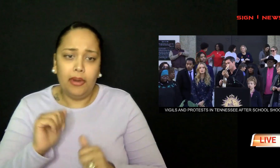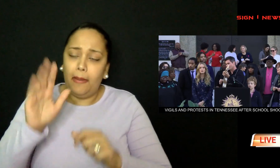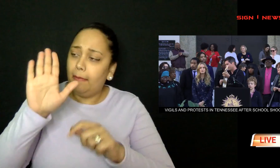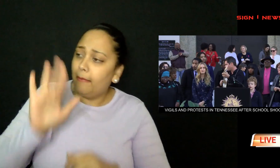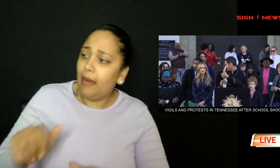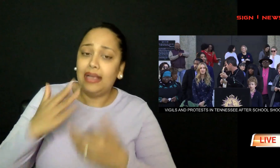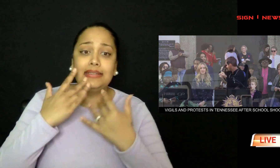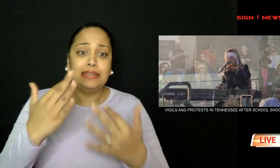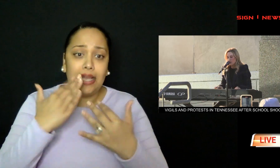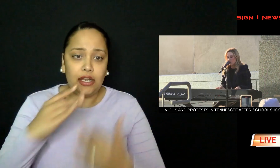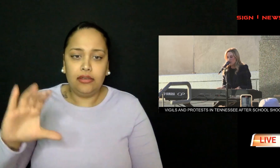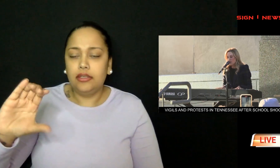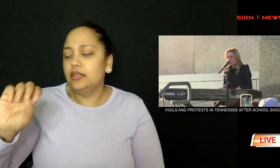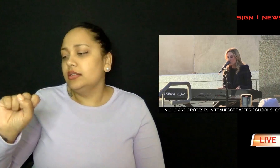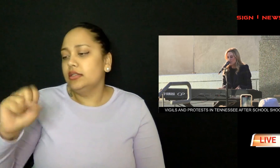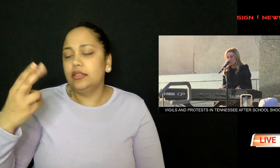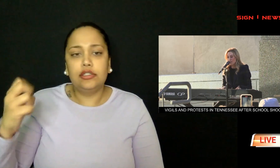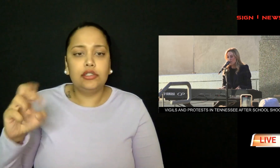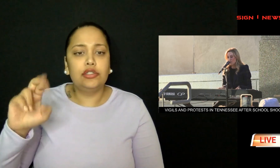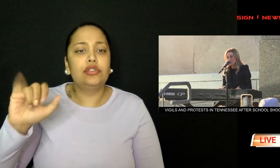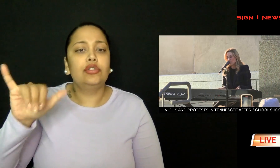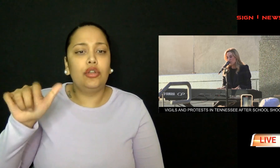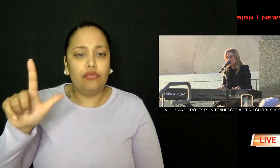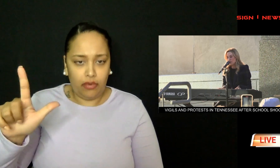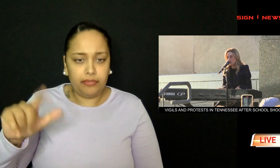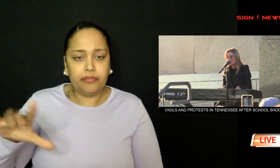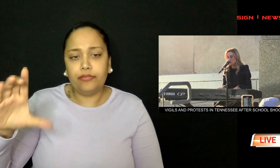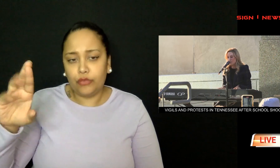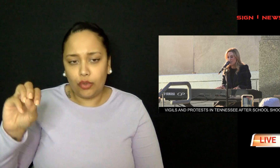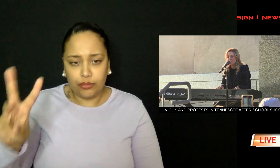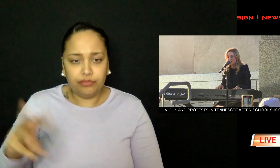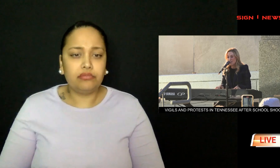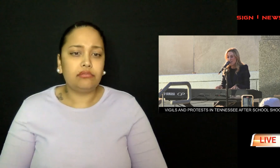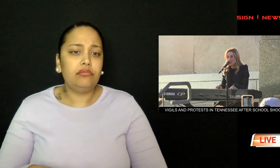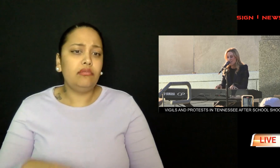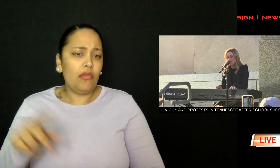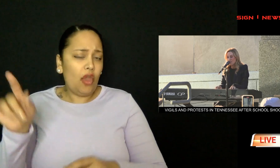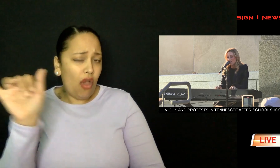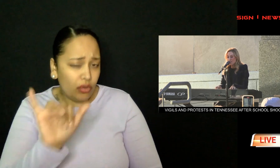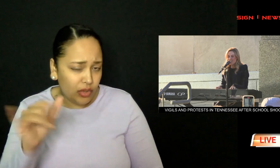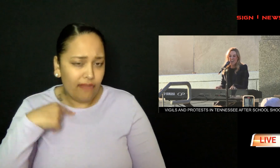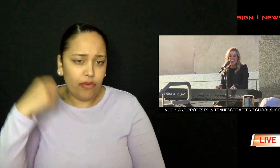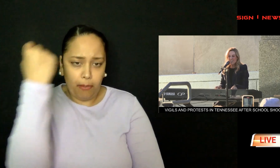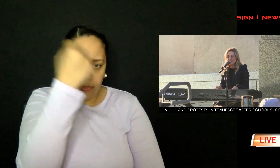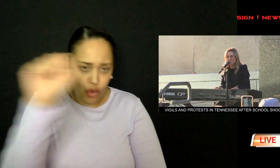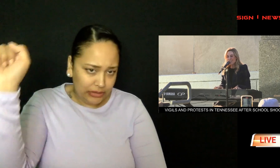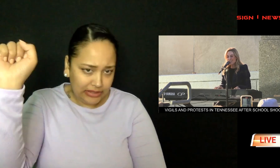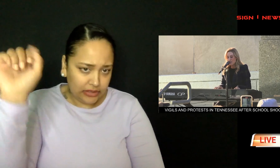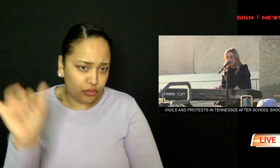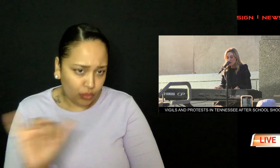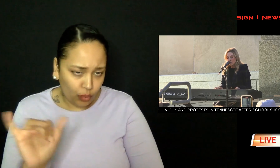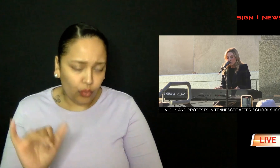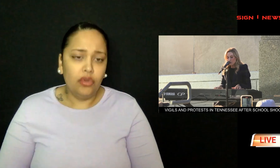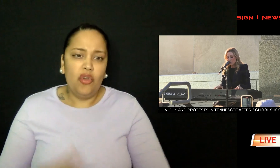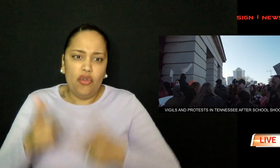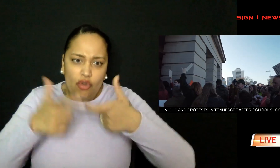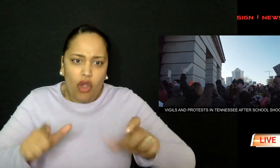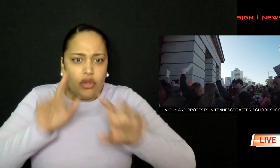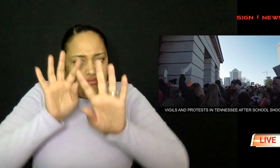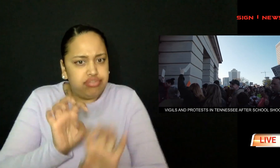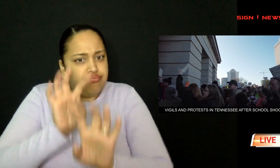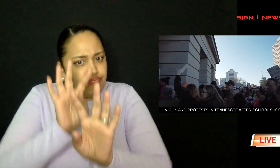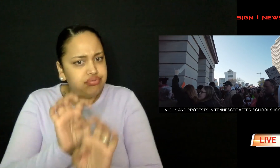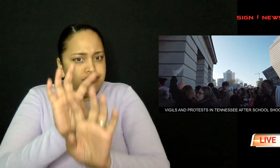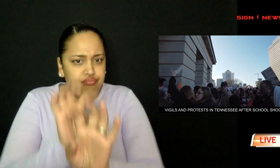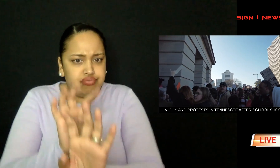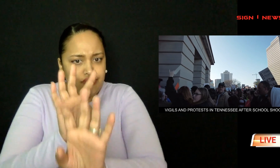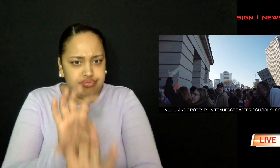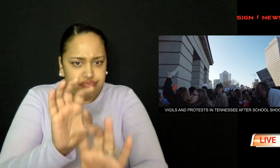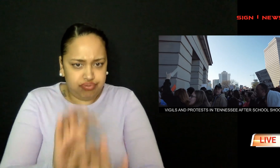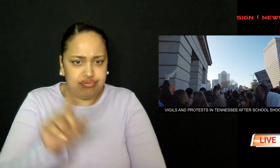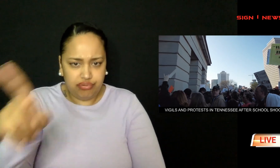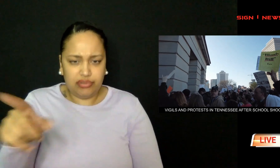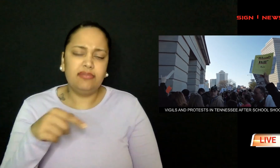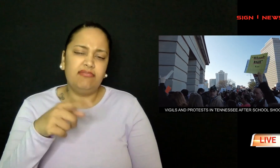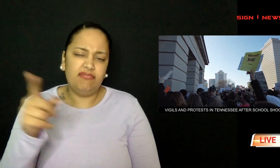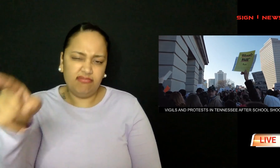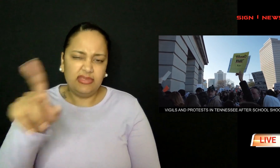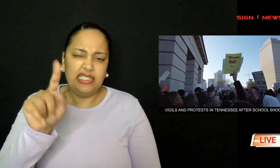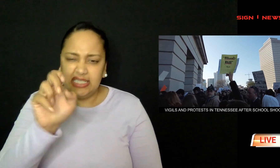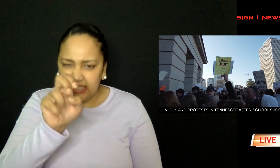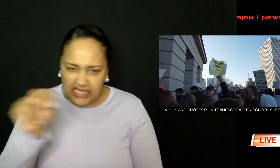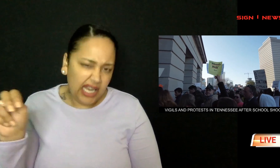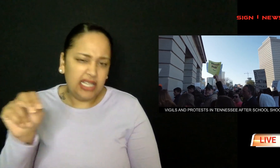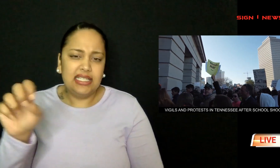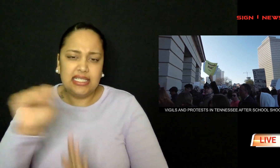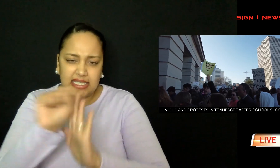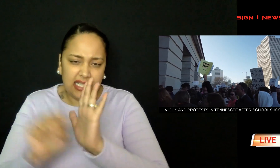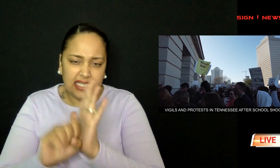a live performance by singer Sheryl Crow there have been protest too a large crowd of protesters